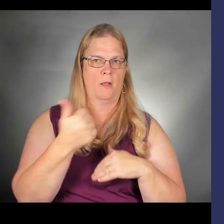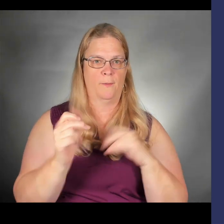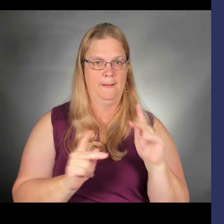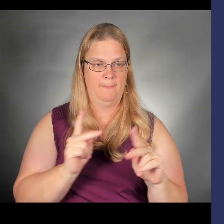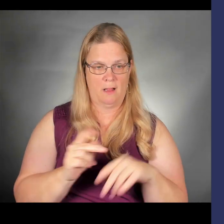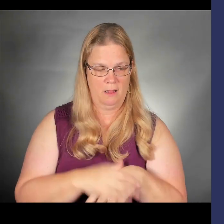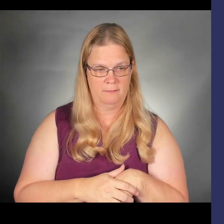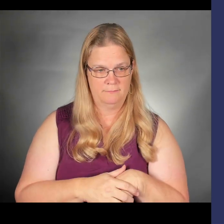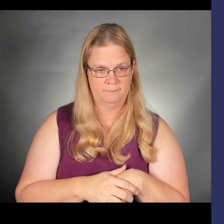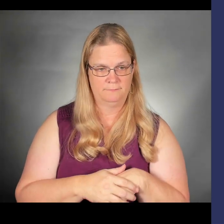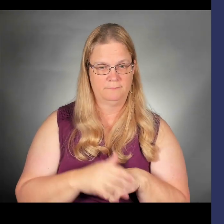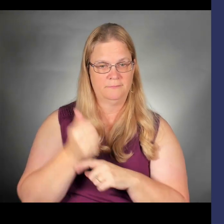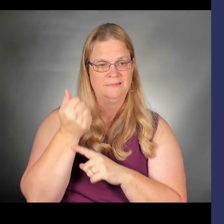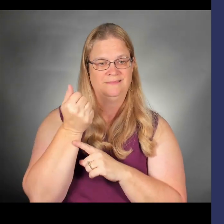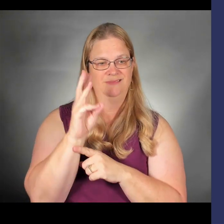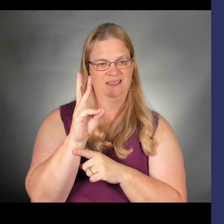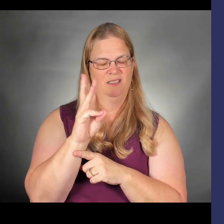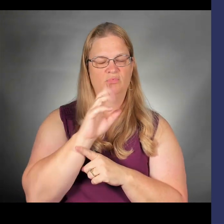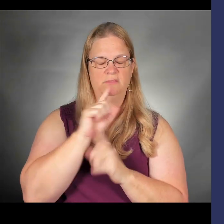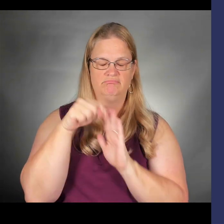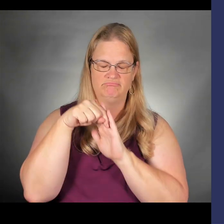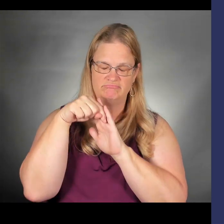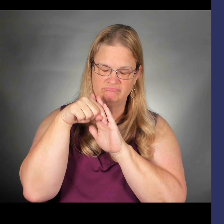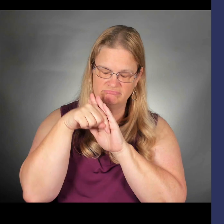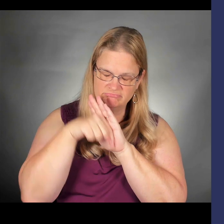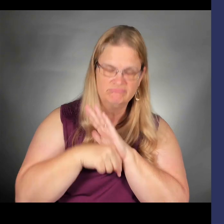Number fifteen is a sense of being a burden to others,